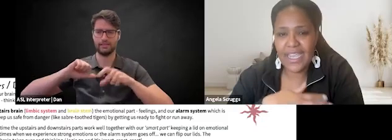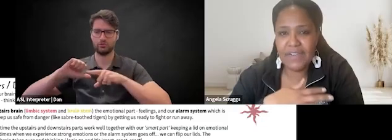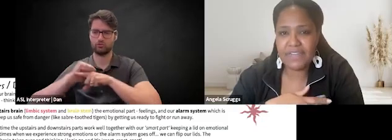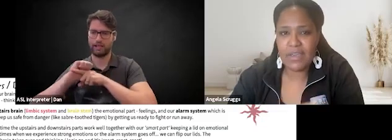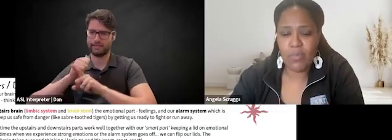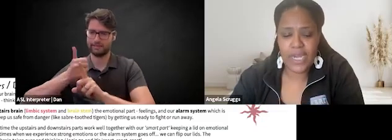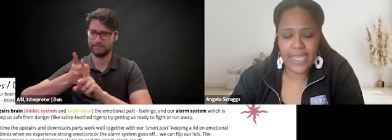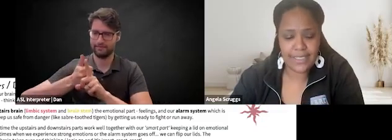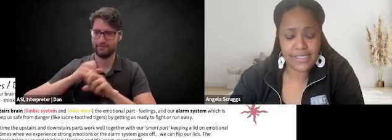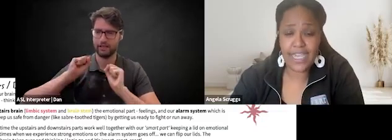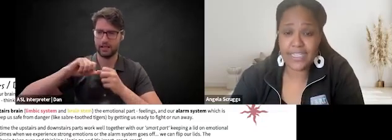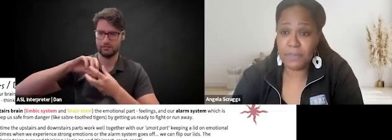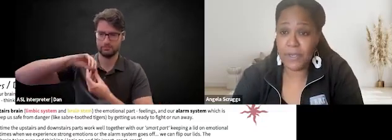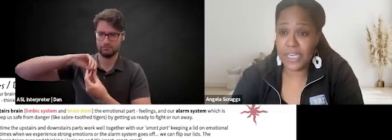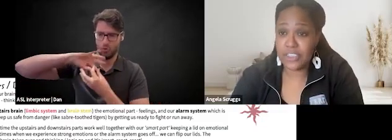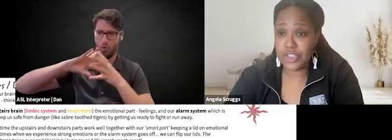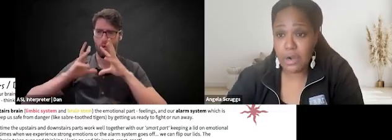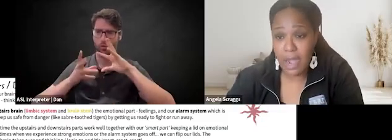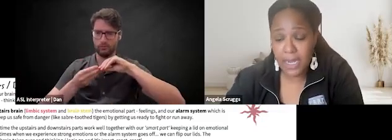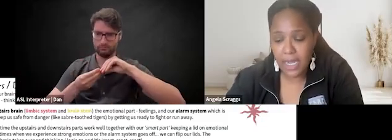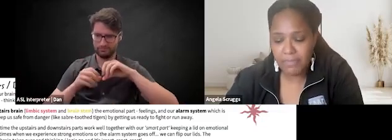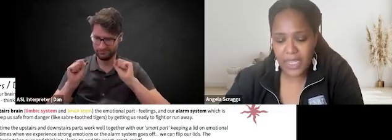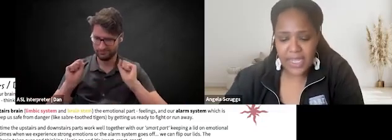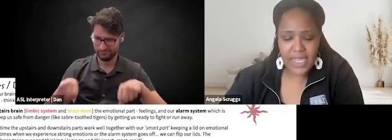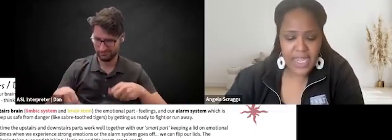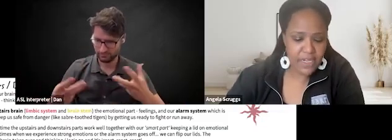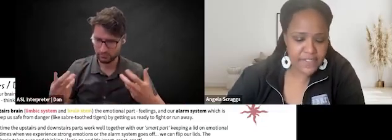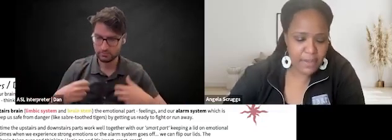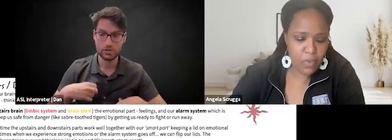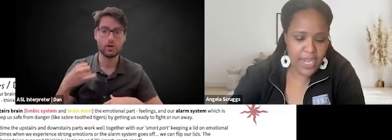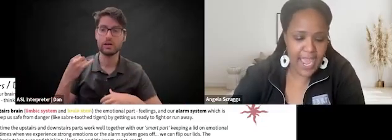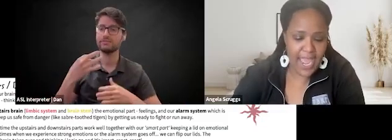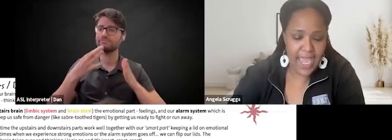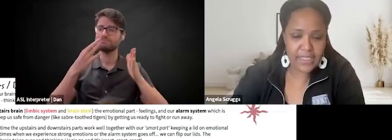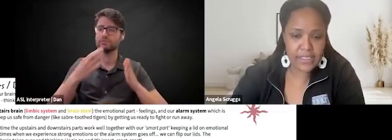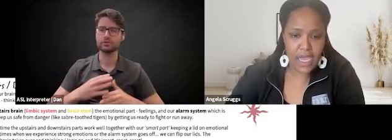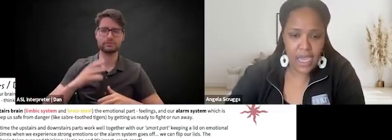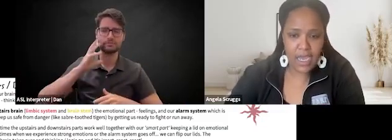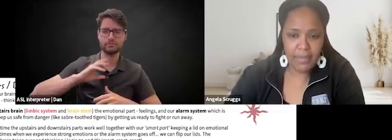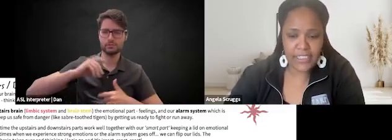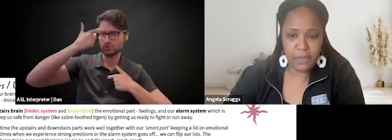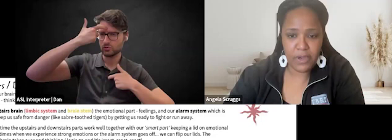Even if someone has experienced trauma, even if someone has, um...